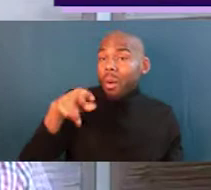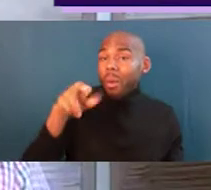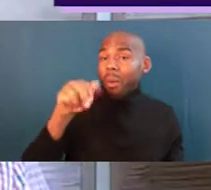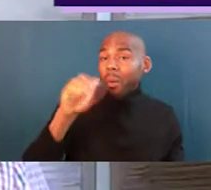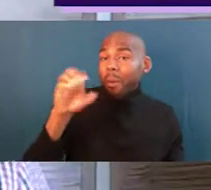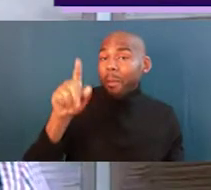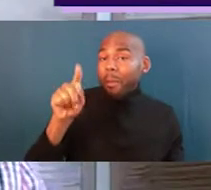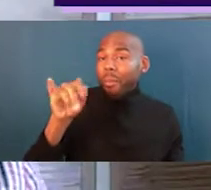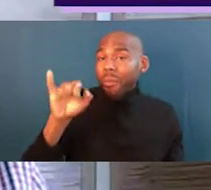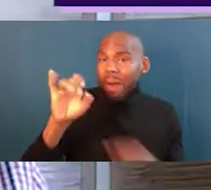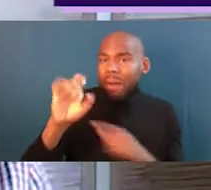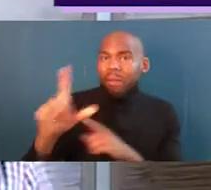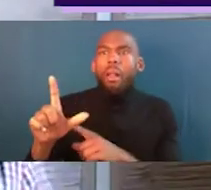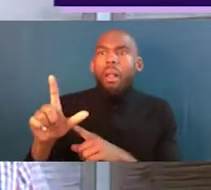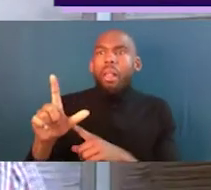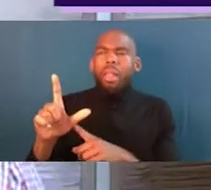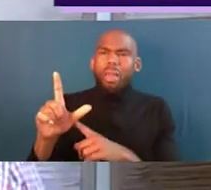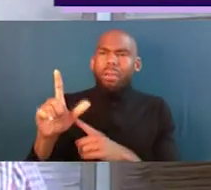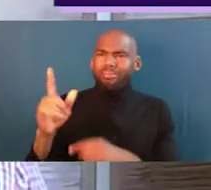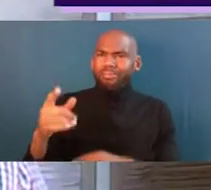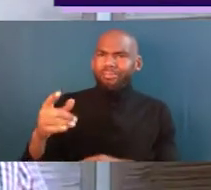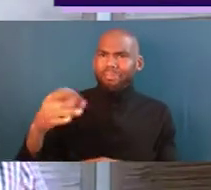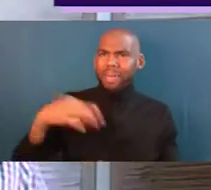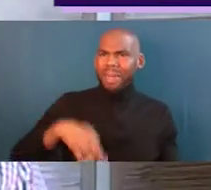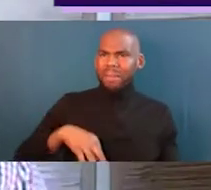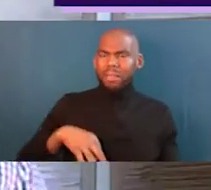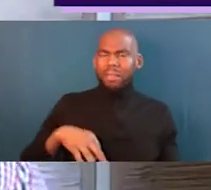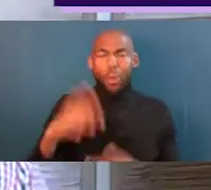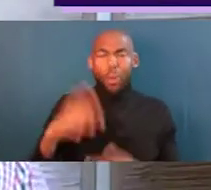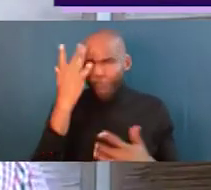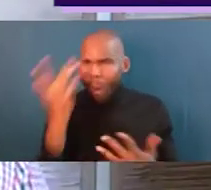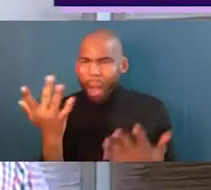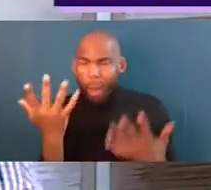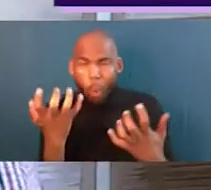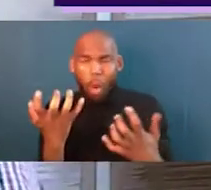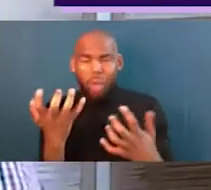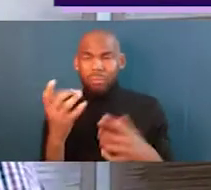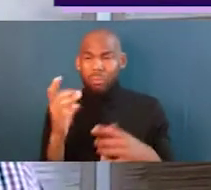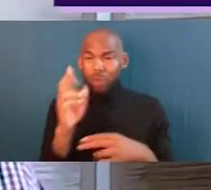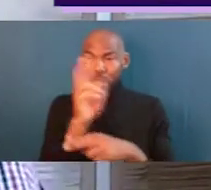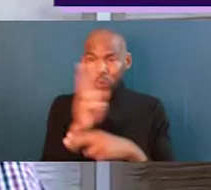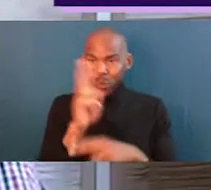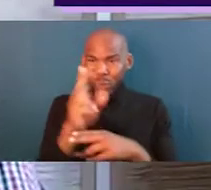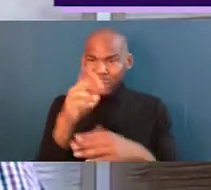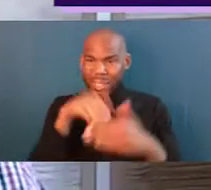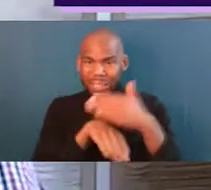technology and human use cases for why you want to do accessibility. Lots of organizations